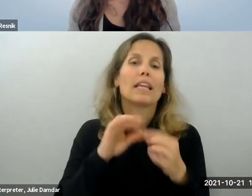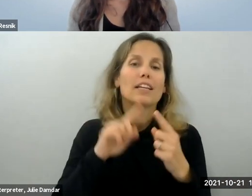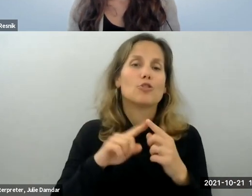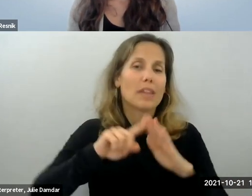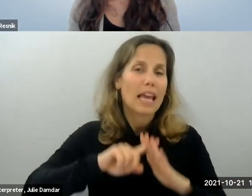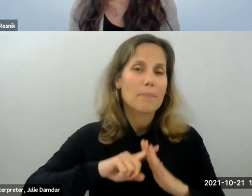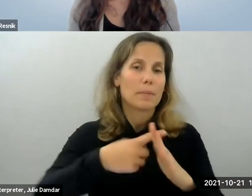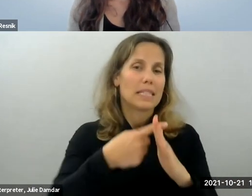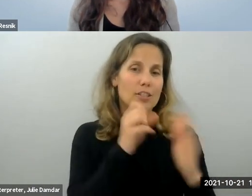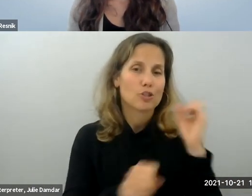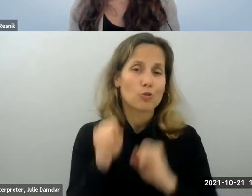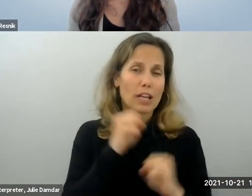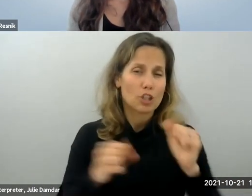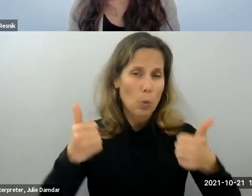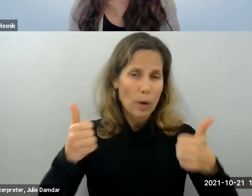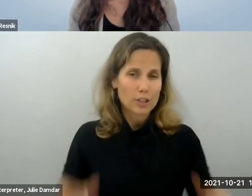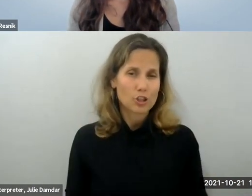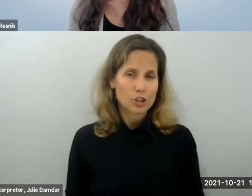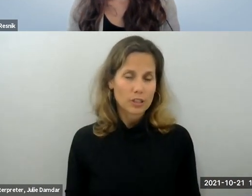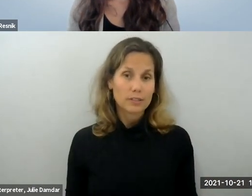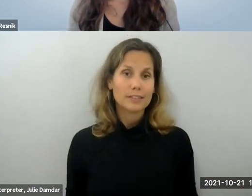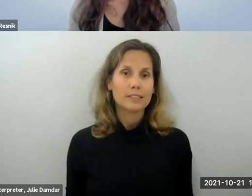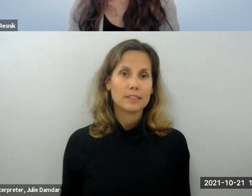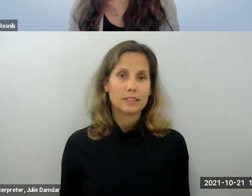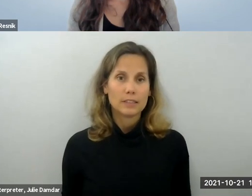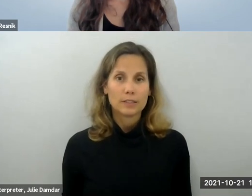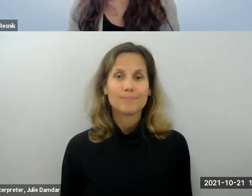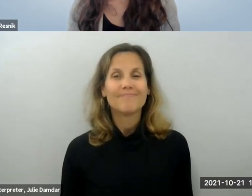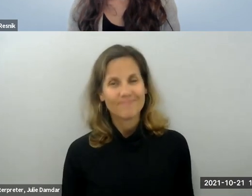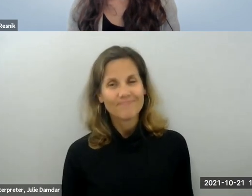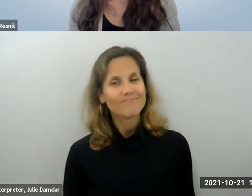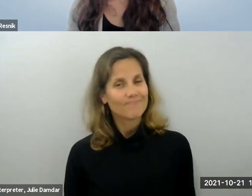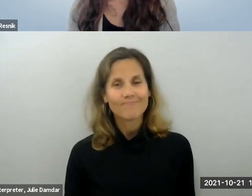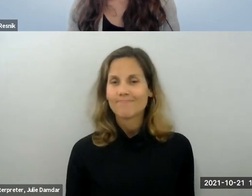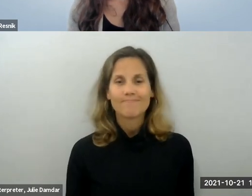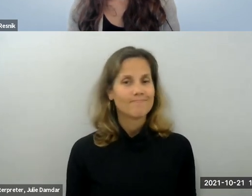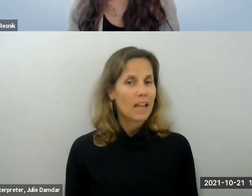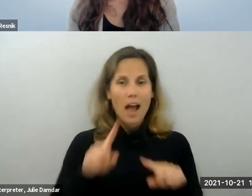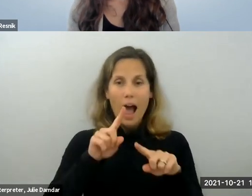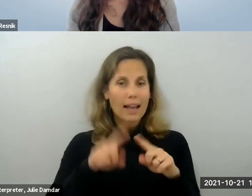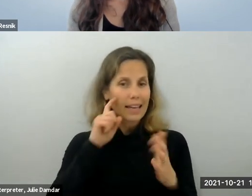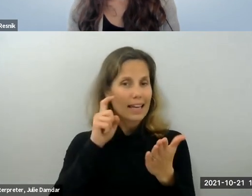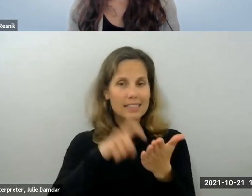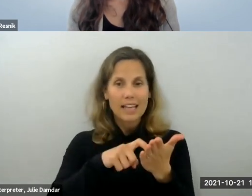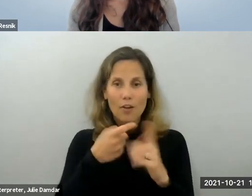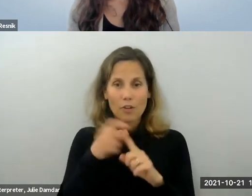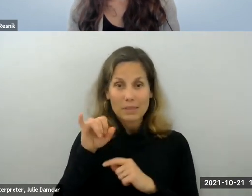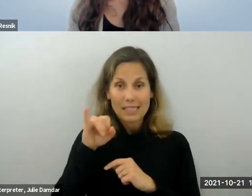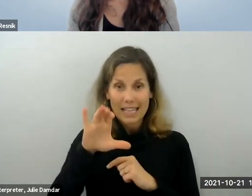Lisa Saldana (she/her/hers): Strategy yeah we are, I am not able to tell from the sick, if a discontinuation happens because of the intervention.